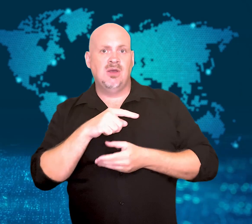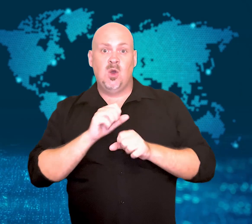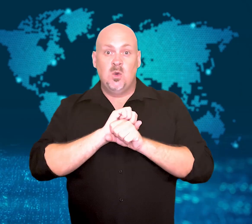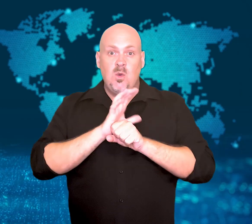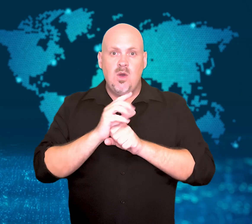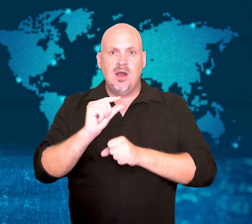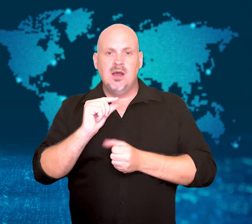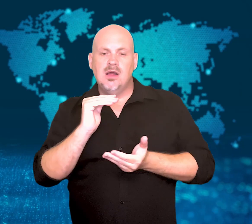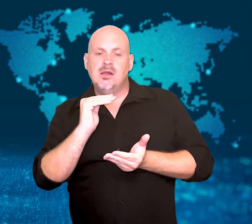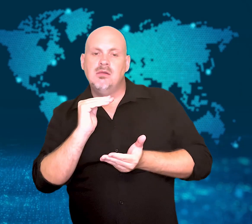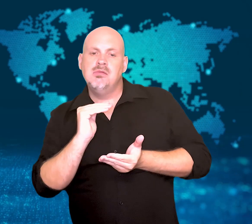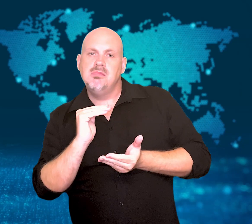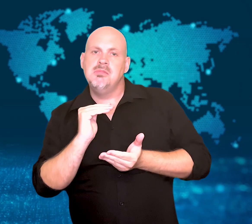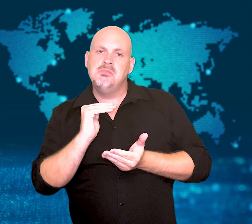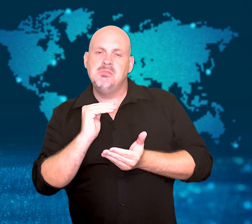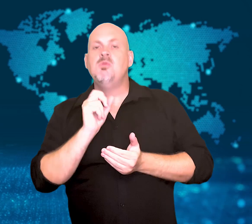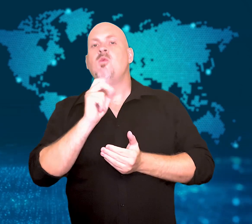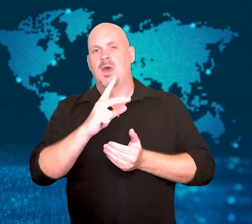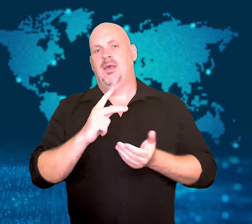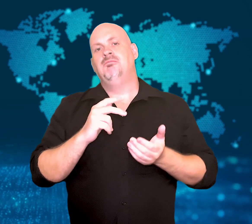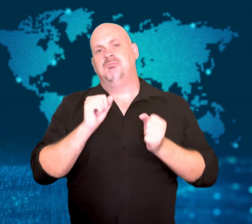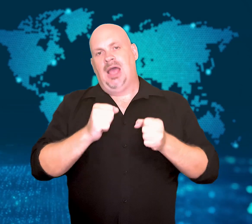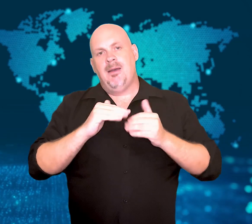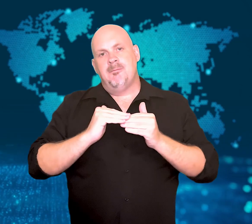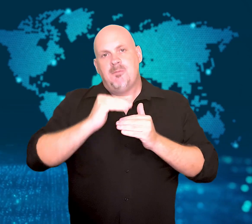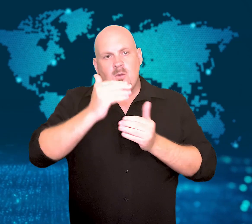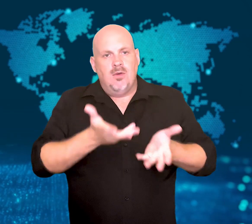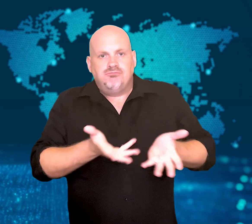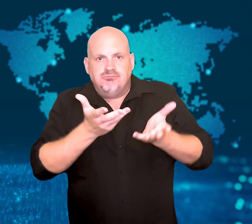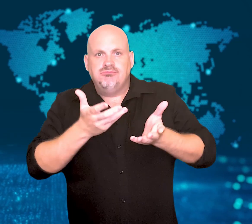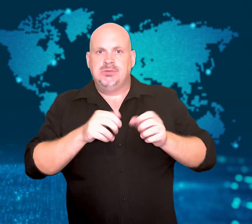traveling from low-risk areas.